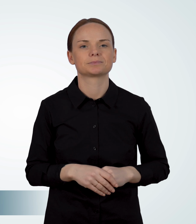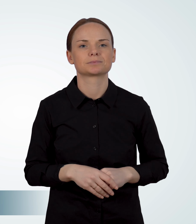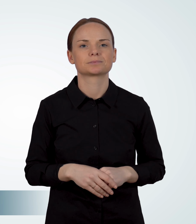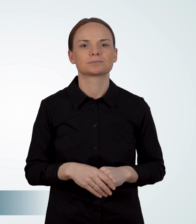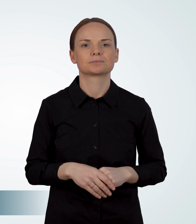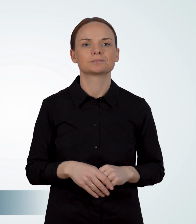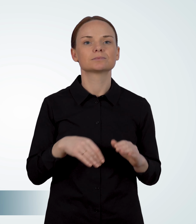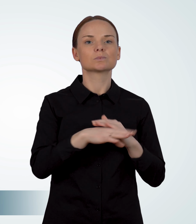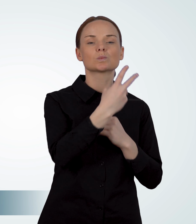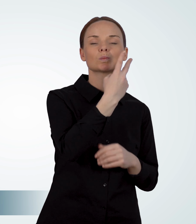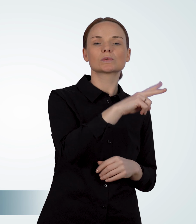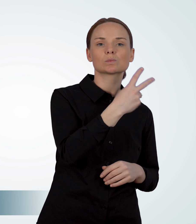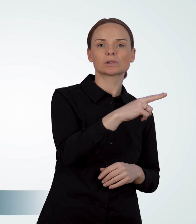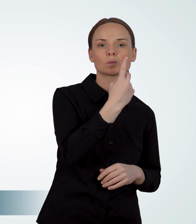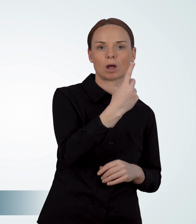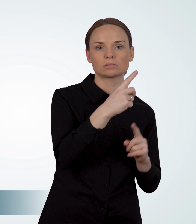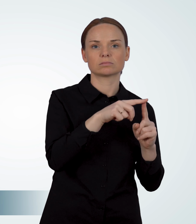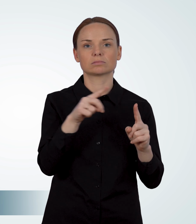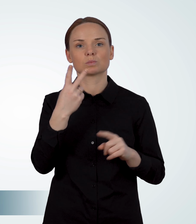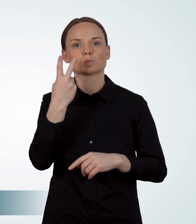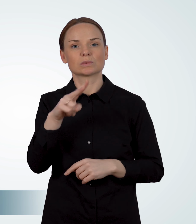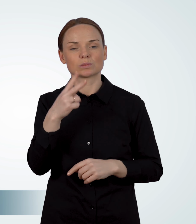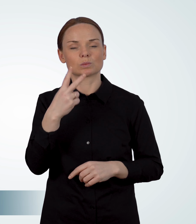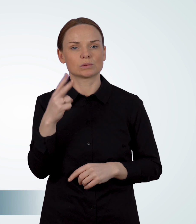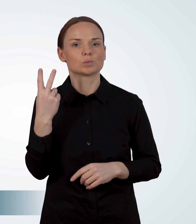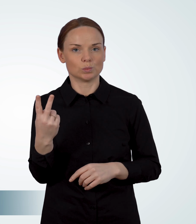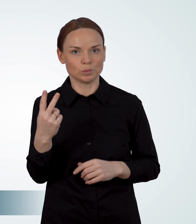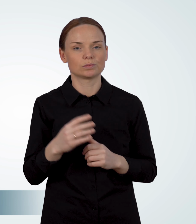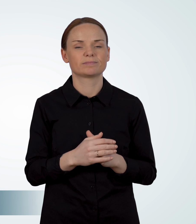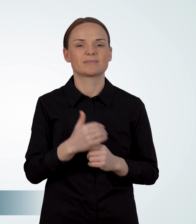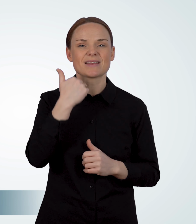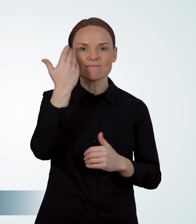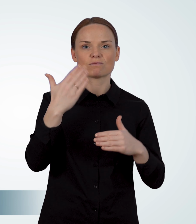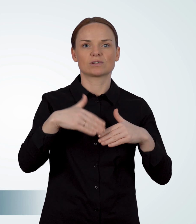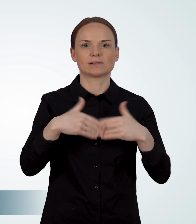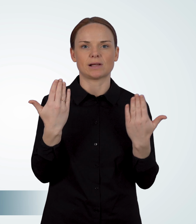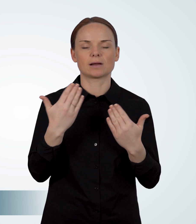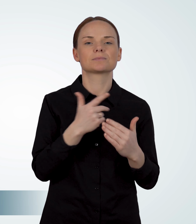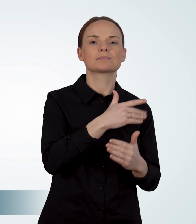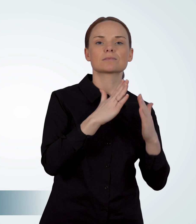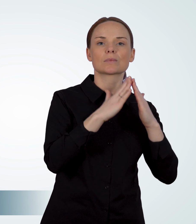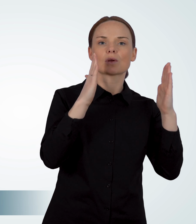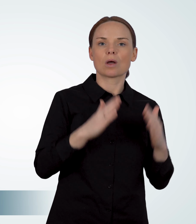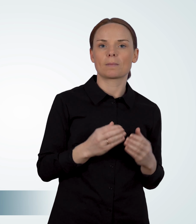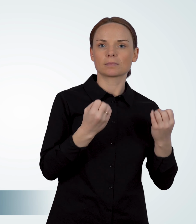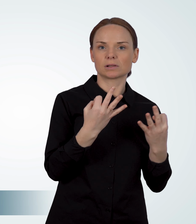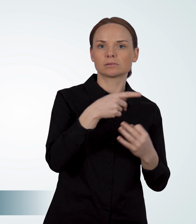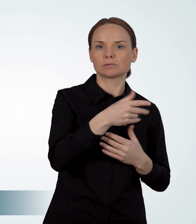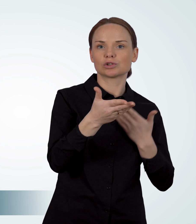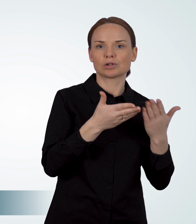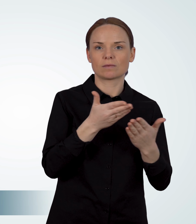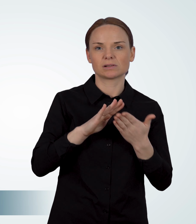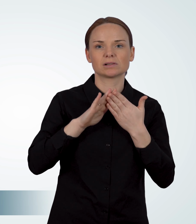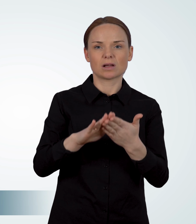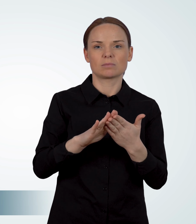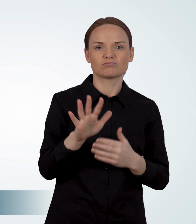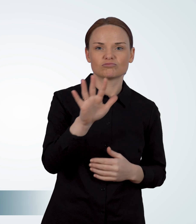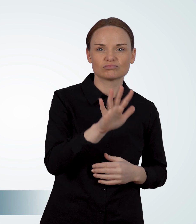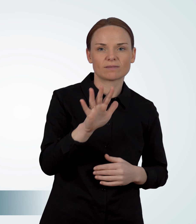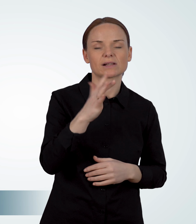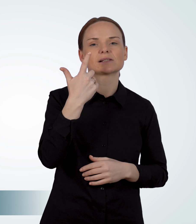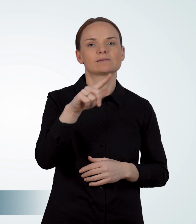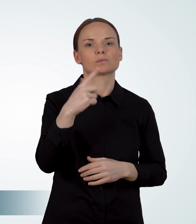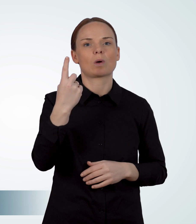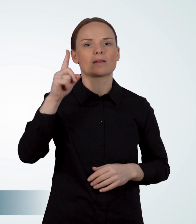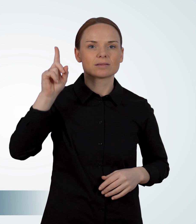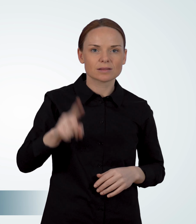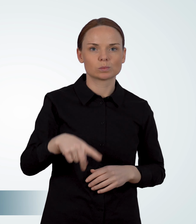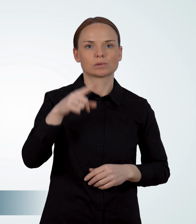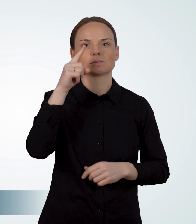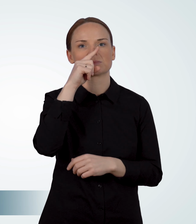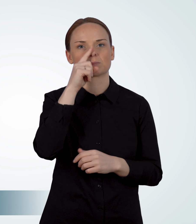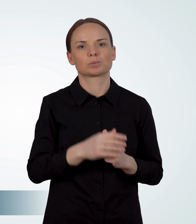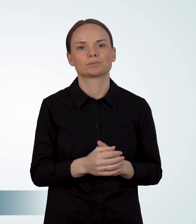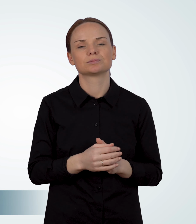Although specialist homelessness services helped a daily average of 71,000 people in 2021-22,